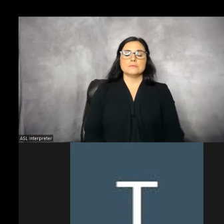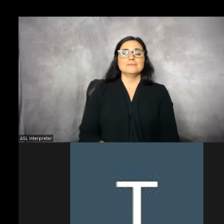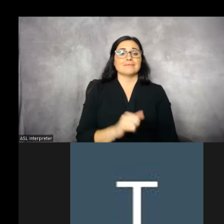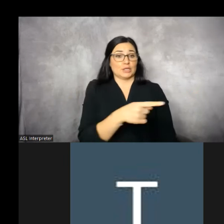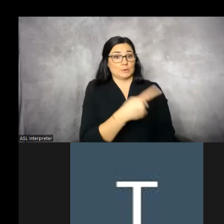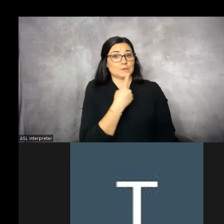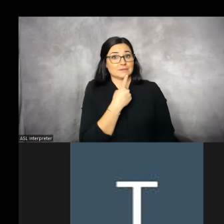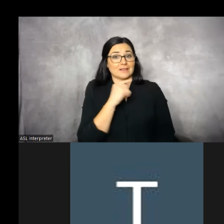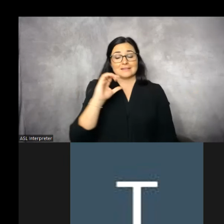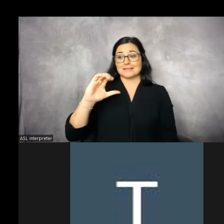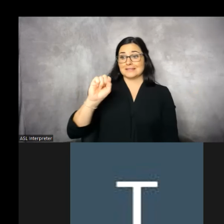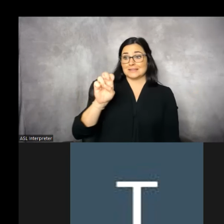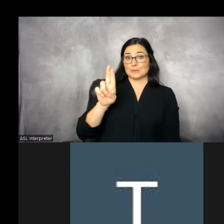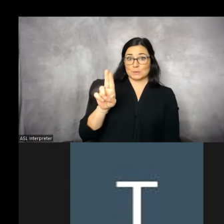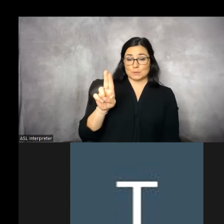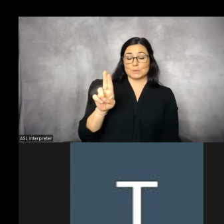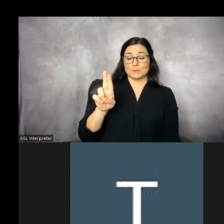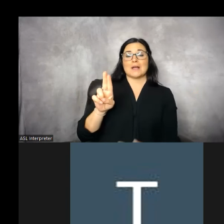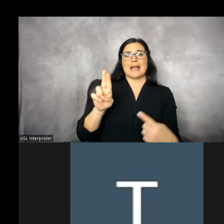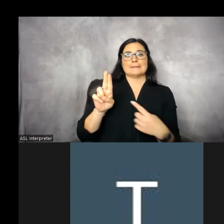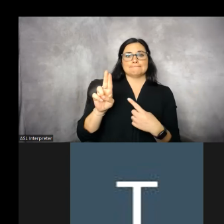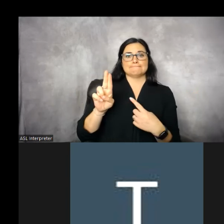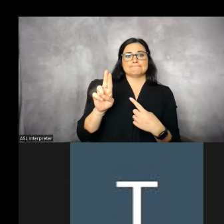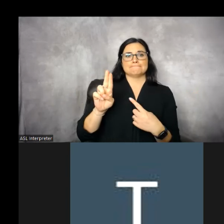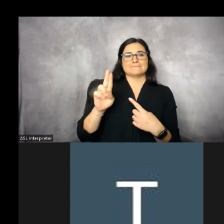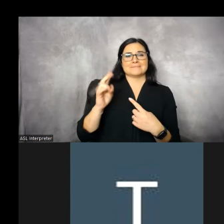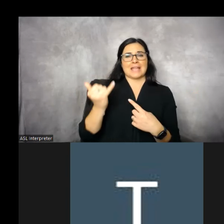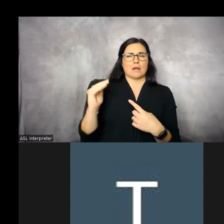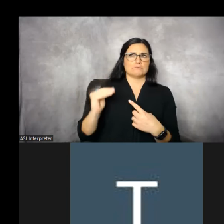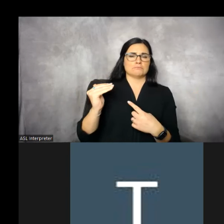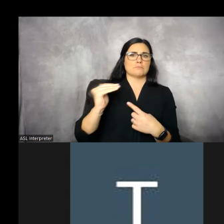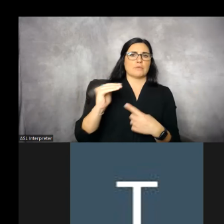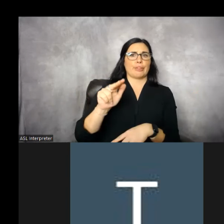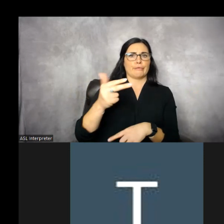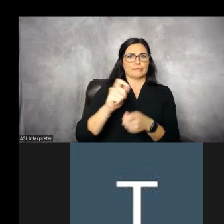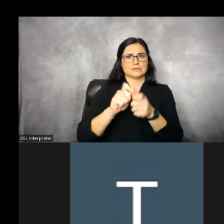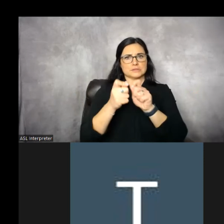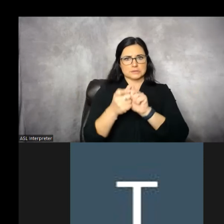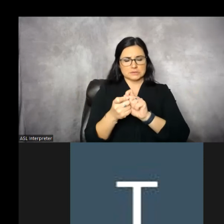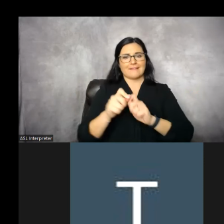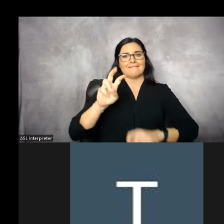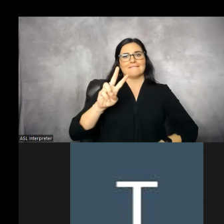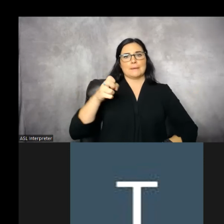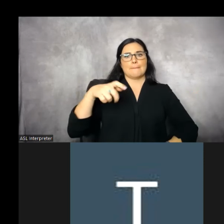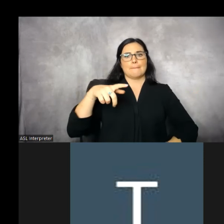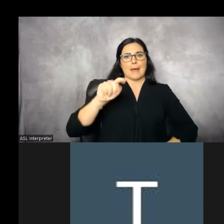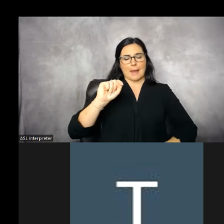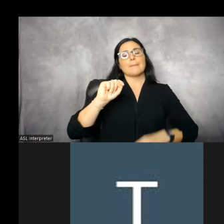The CSU I think they're on their third iteration of what they call a VPAT database. Or they might have renamed it now,